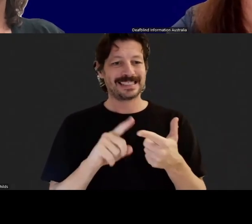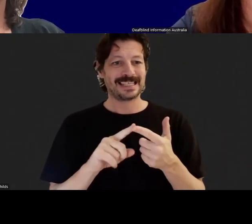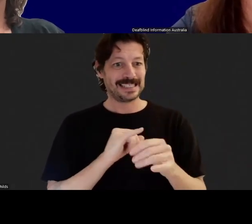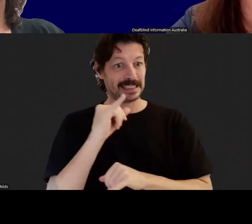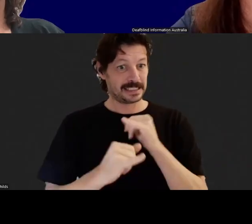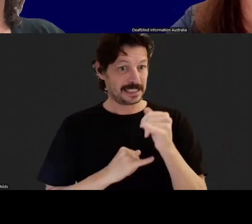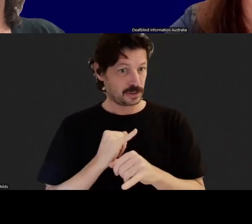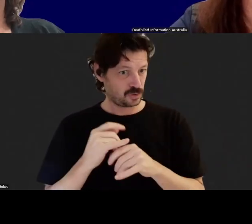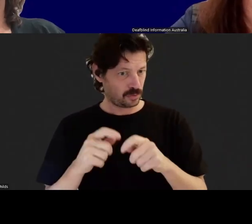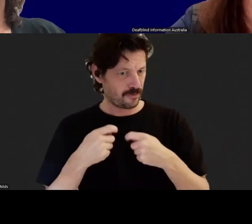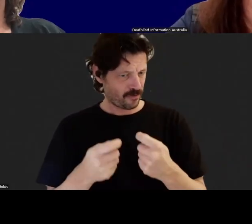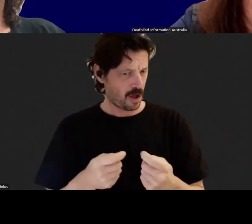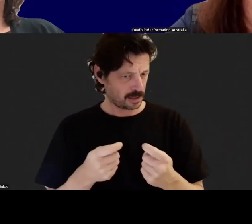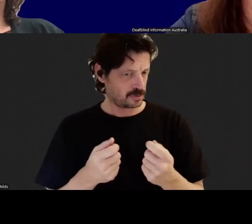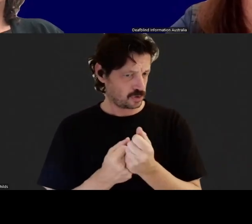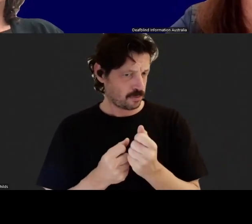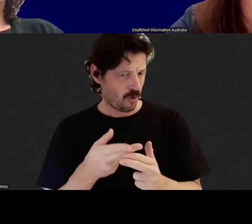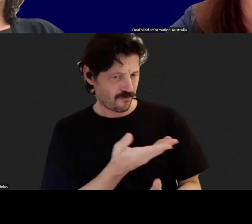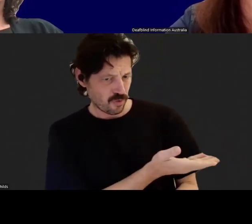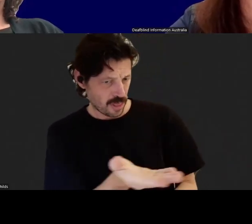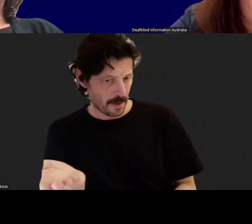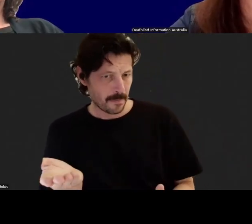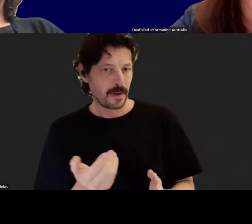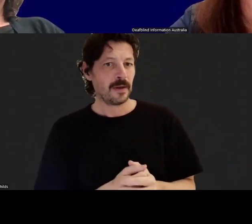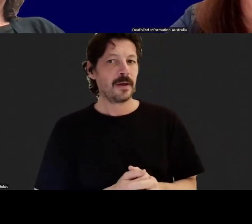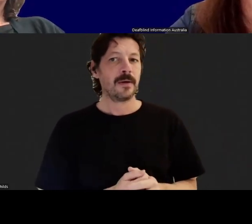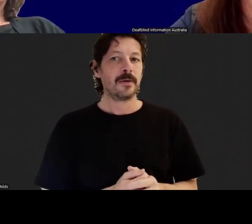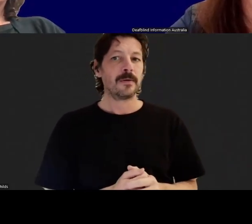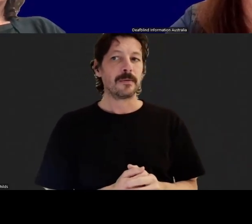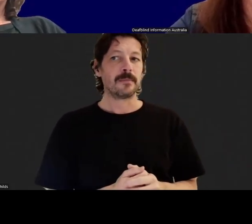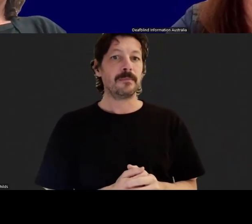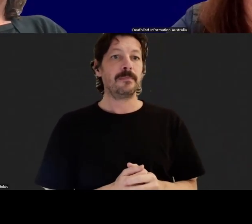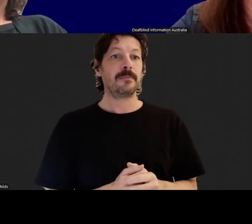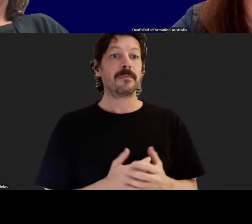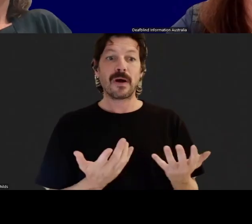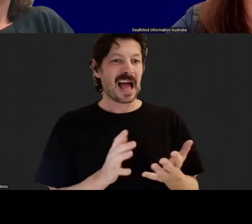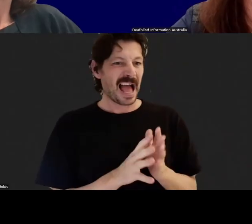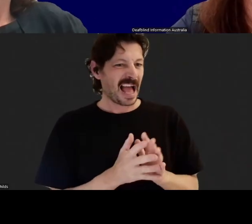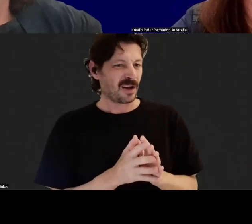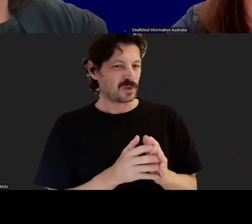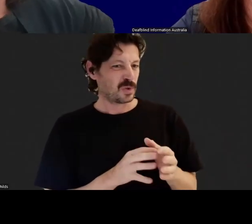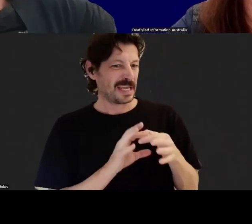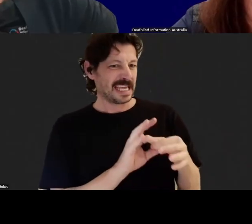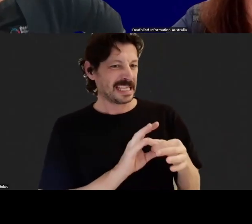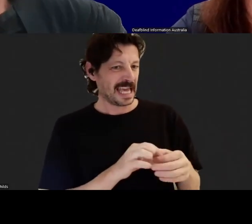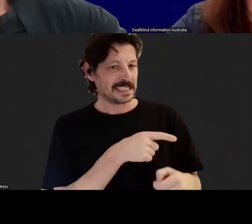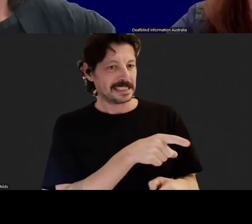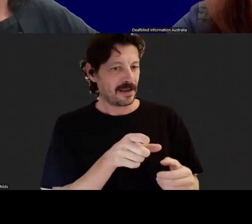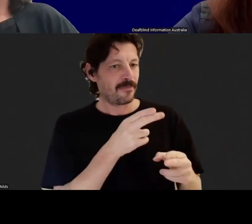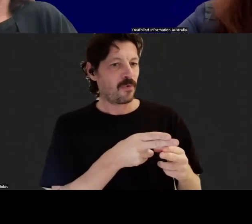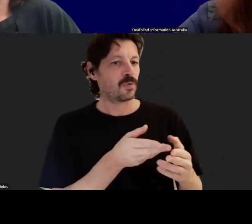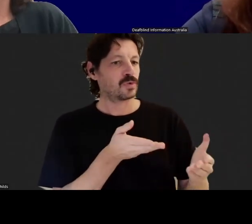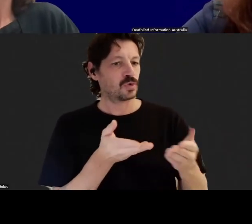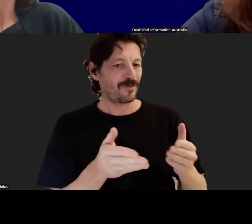resources? What resources are you using or how do you engage them in service delivery and advocacy?